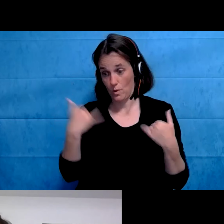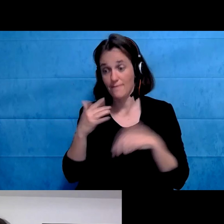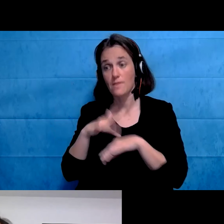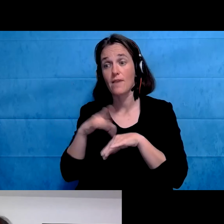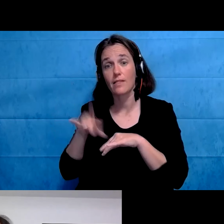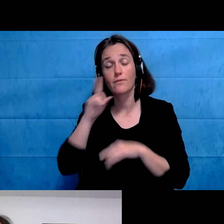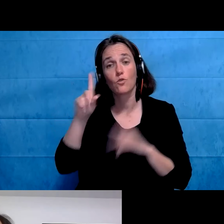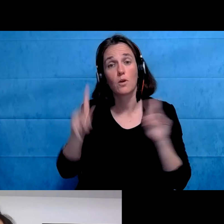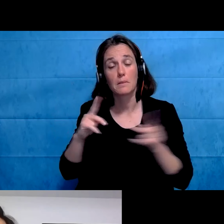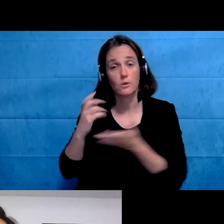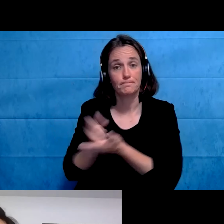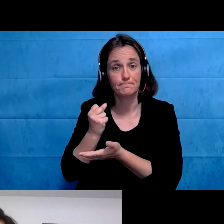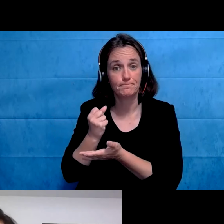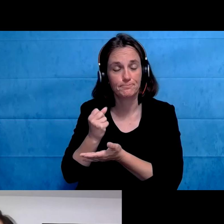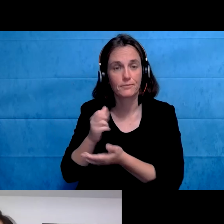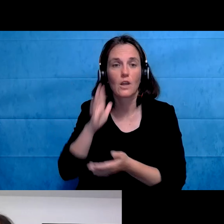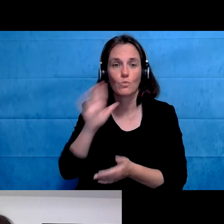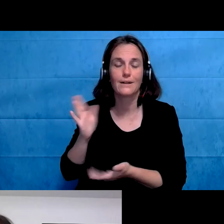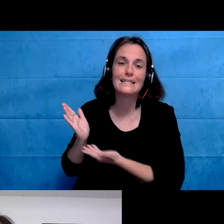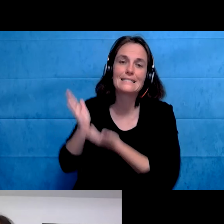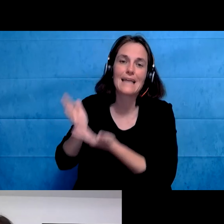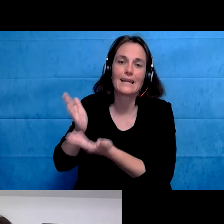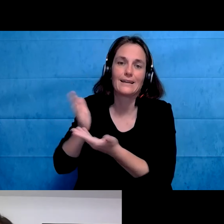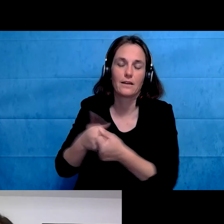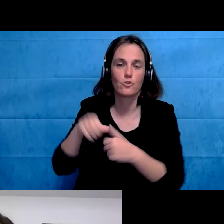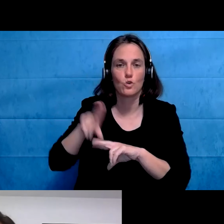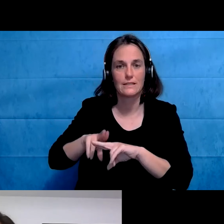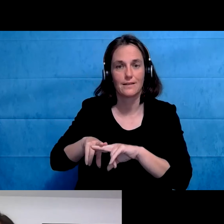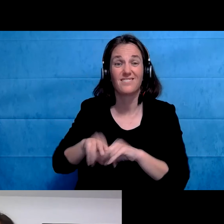they'll take their seat around with them. So yeah, I think that's a great idea. I would love that.